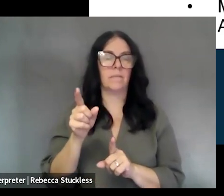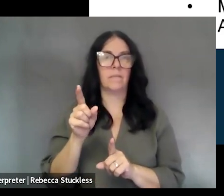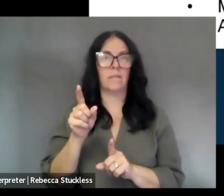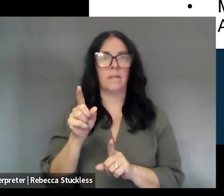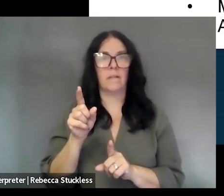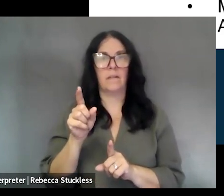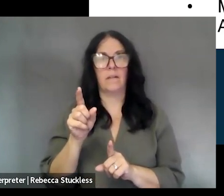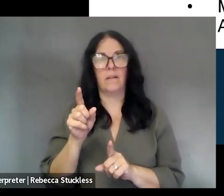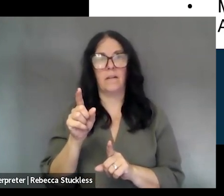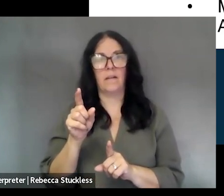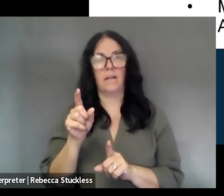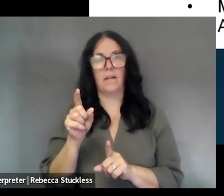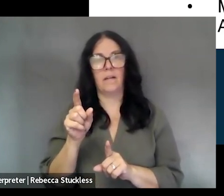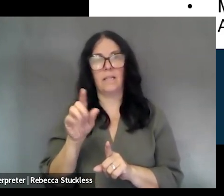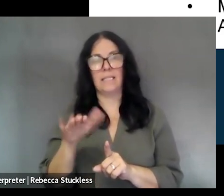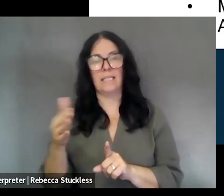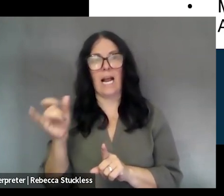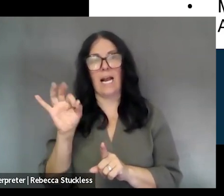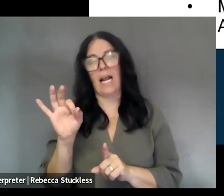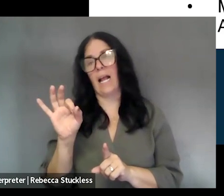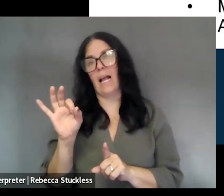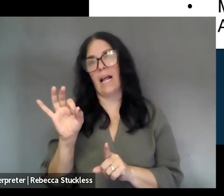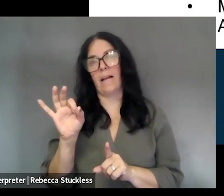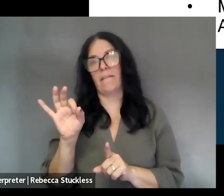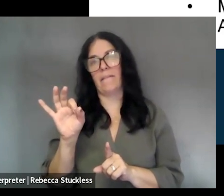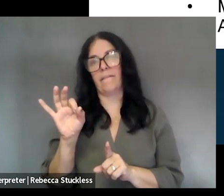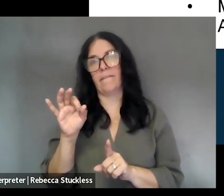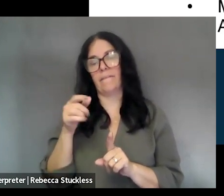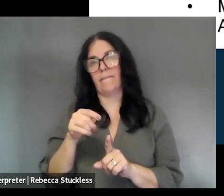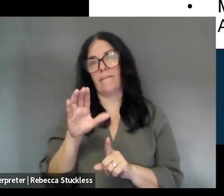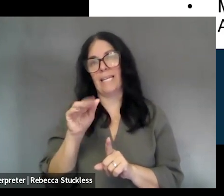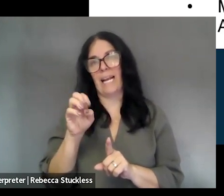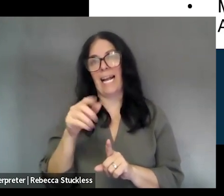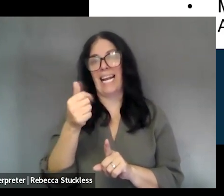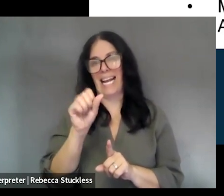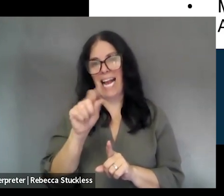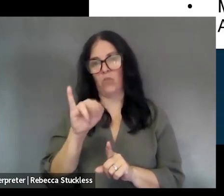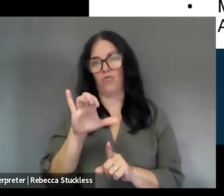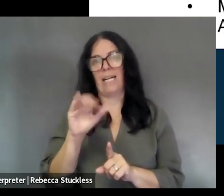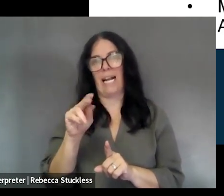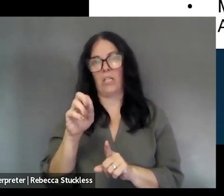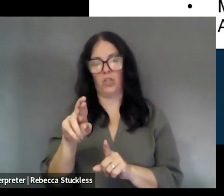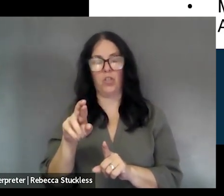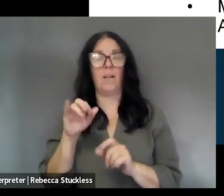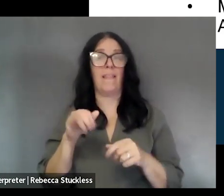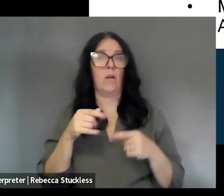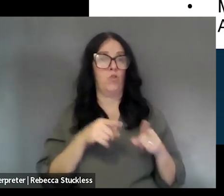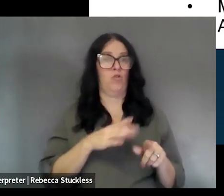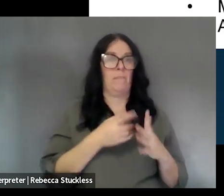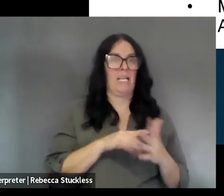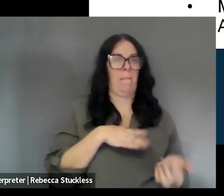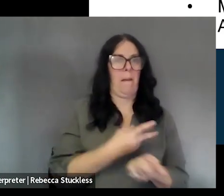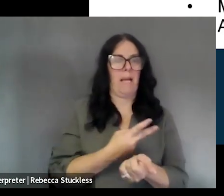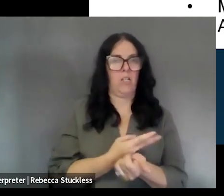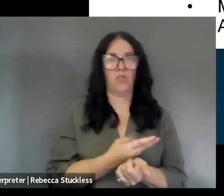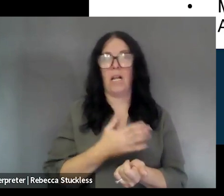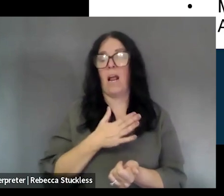semester, of my Master's program. And, again my psoriasis just, it just spread. It went